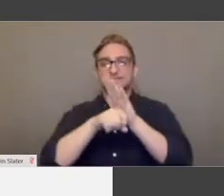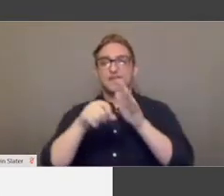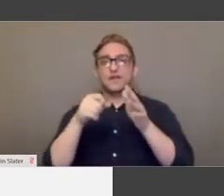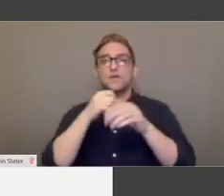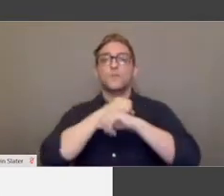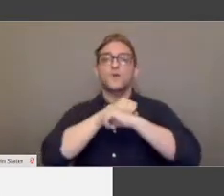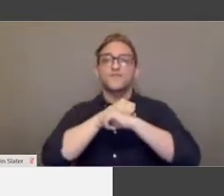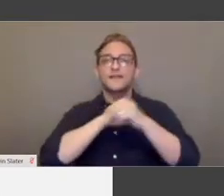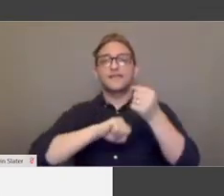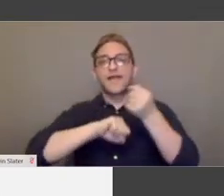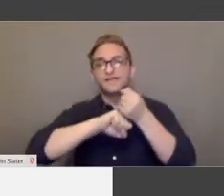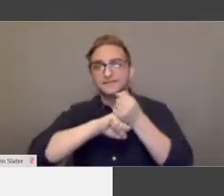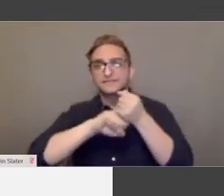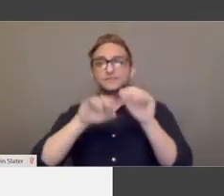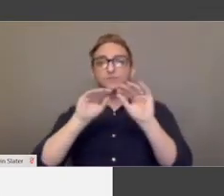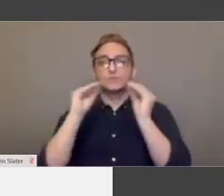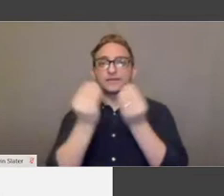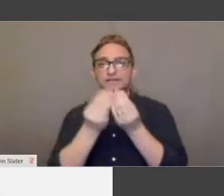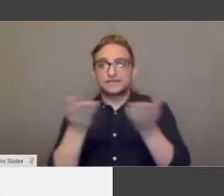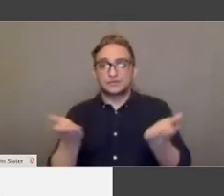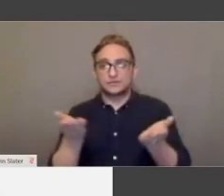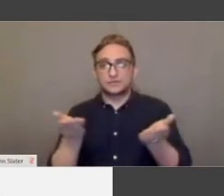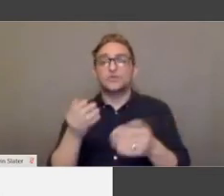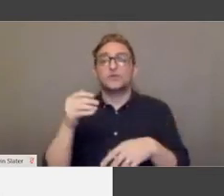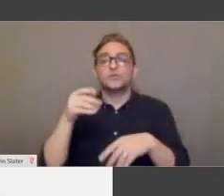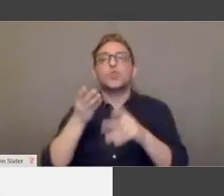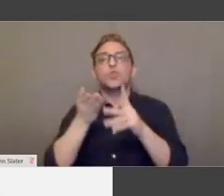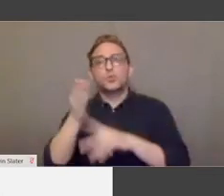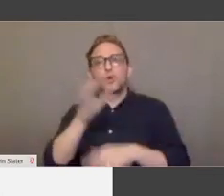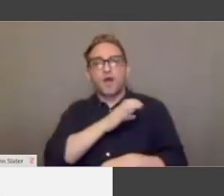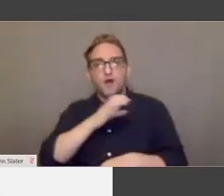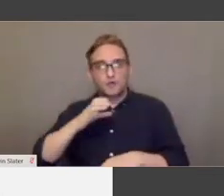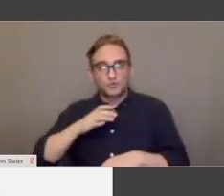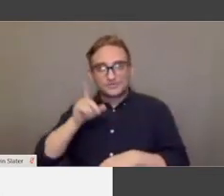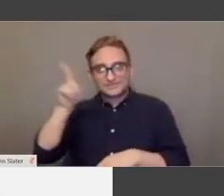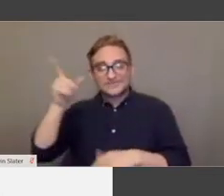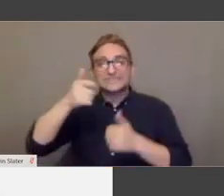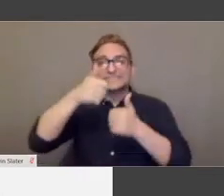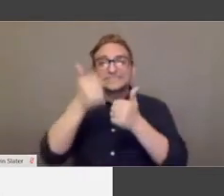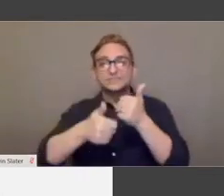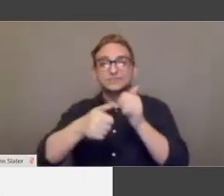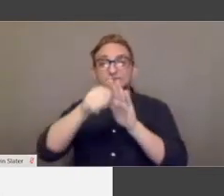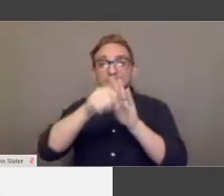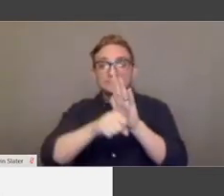organization so by Congress each state and territories required to have a protection